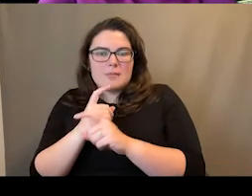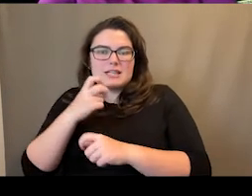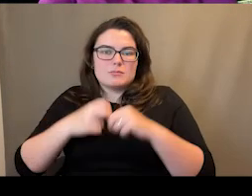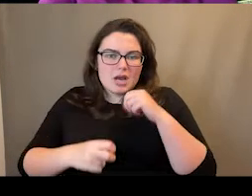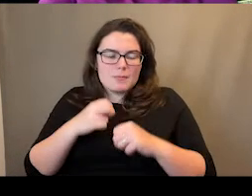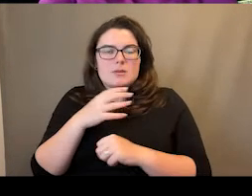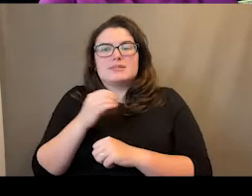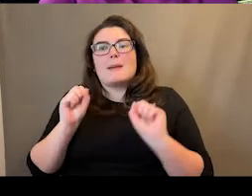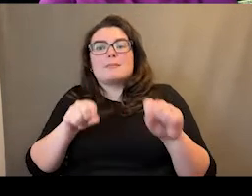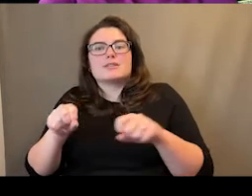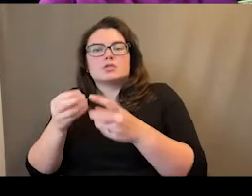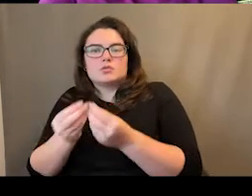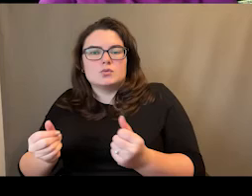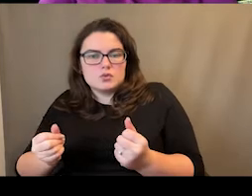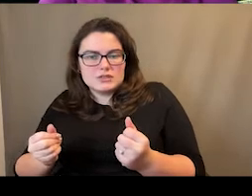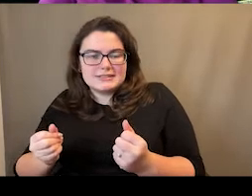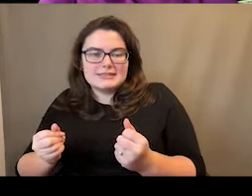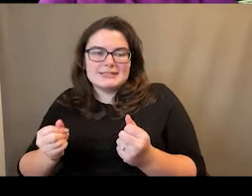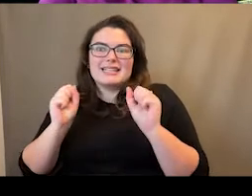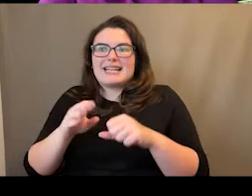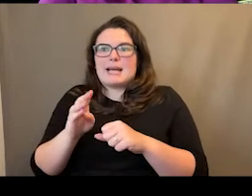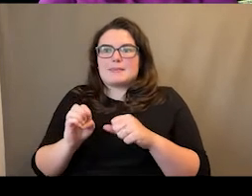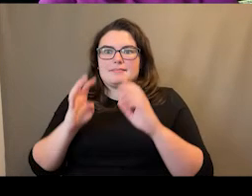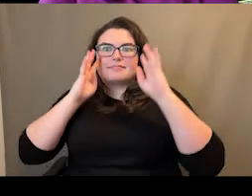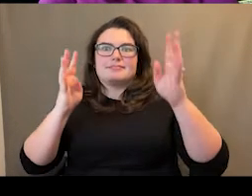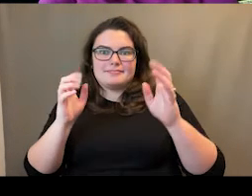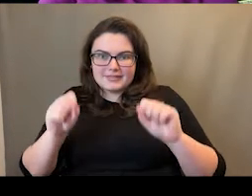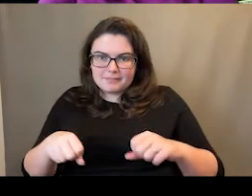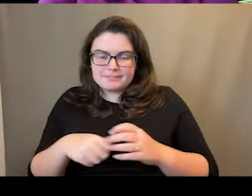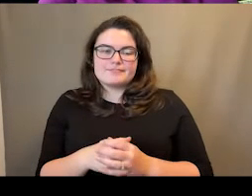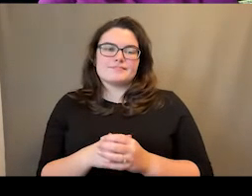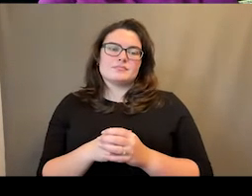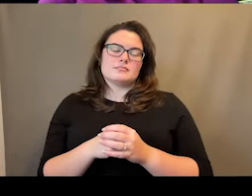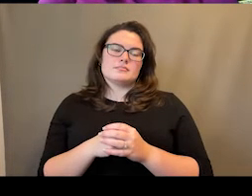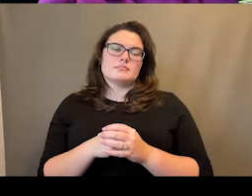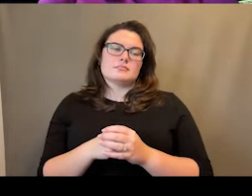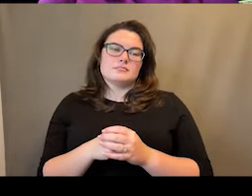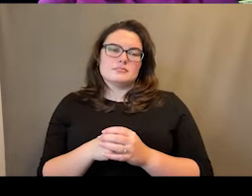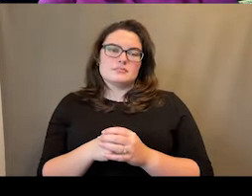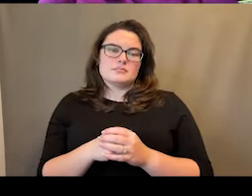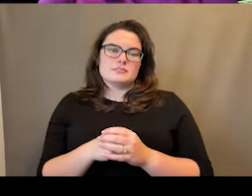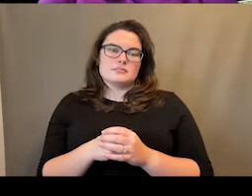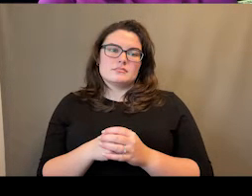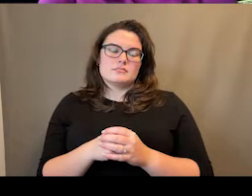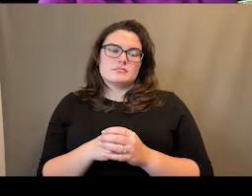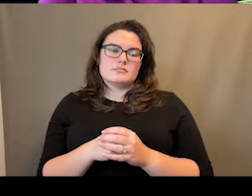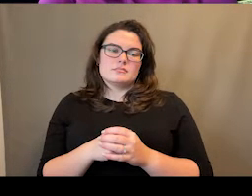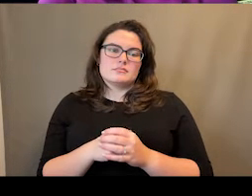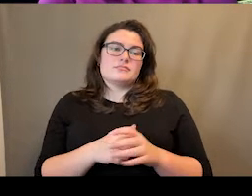potential solutions can be created. Also, this particular program also